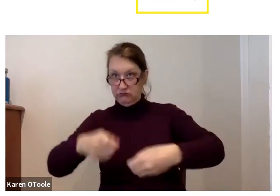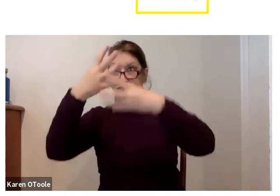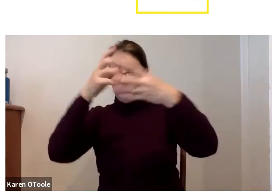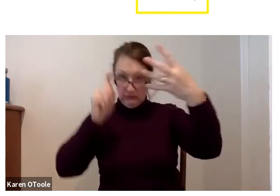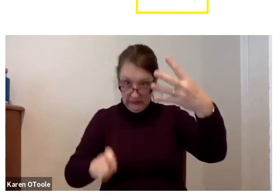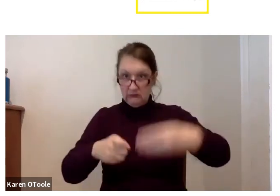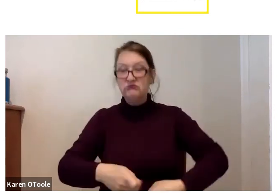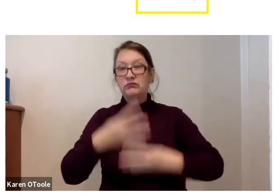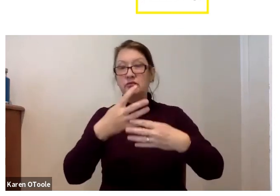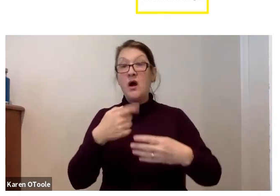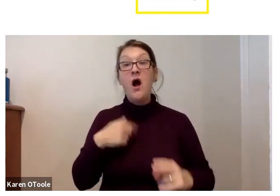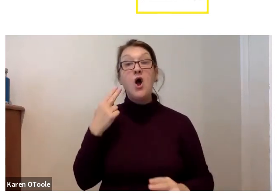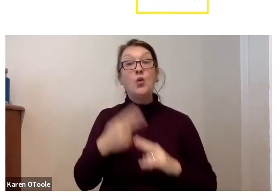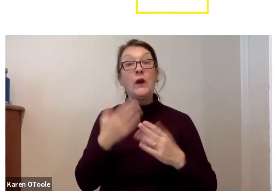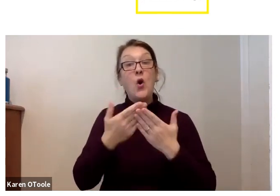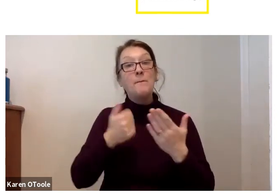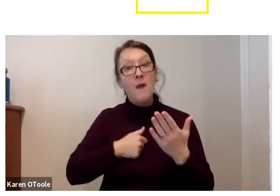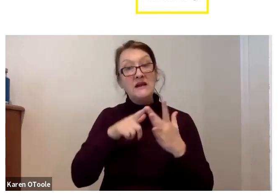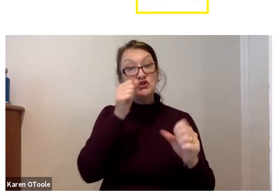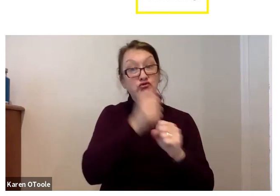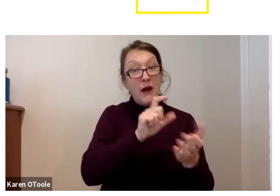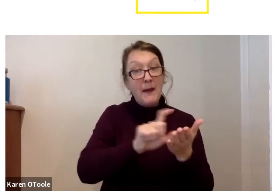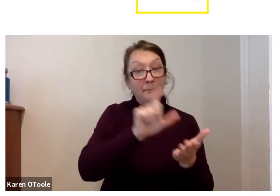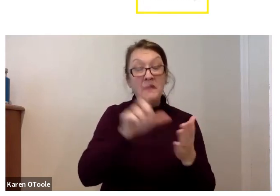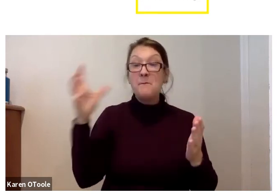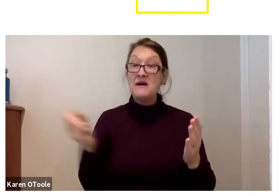You do the post and then you have to scroll through and find the